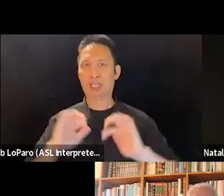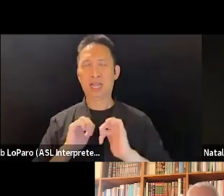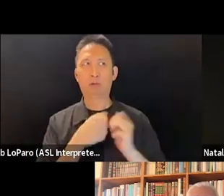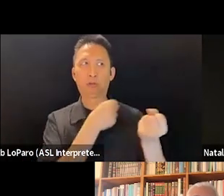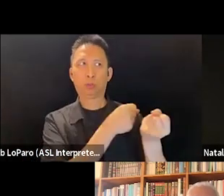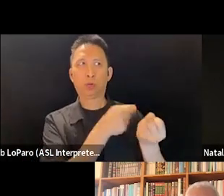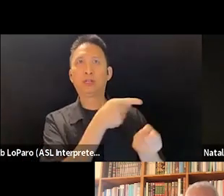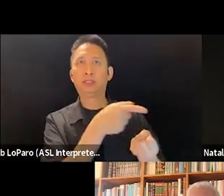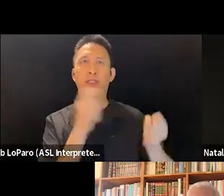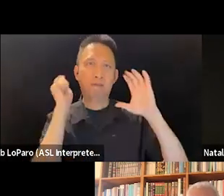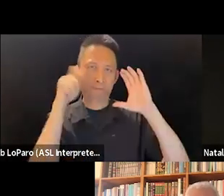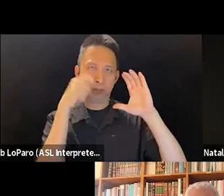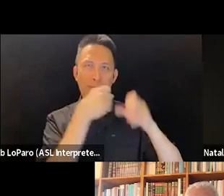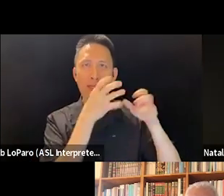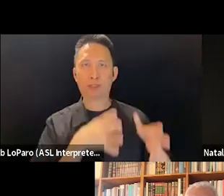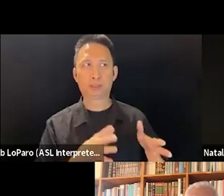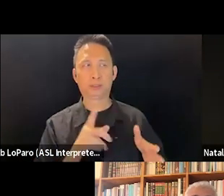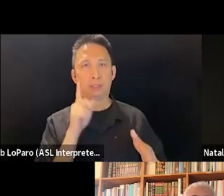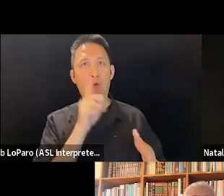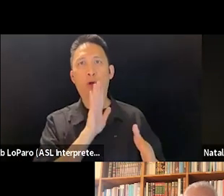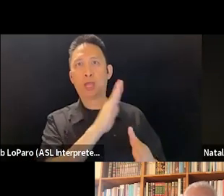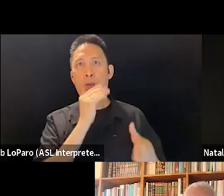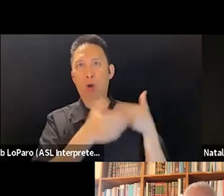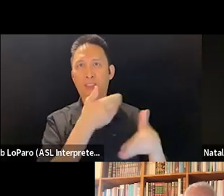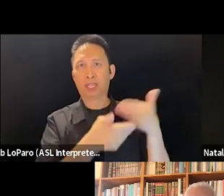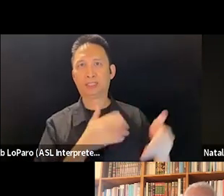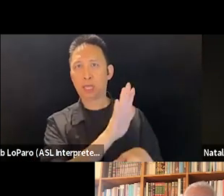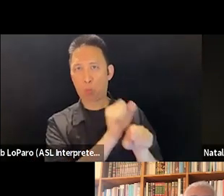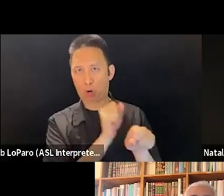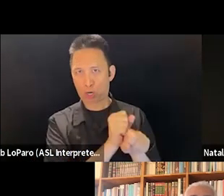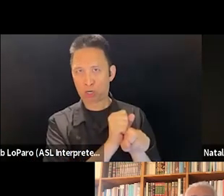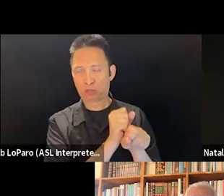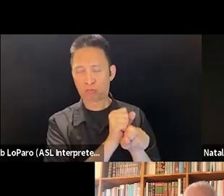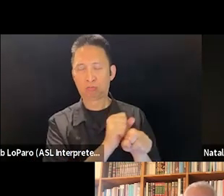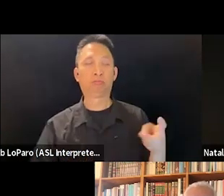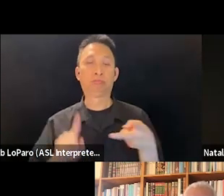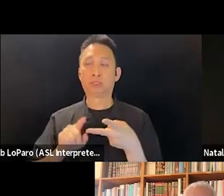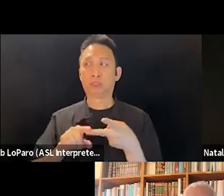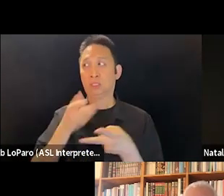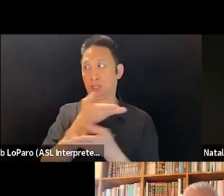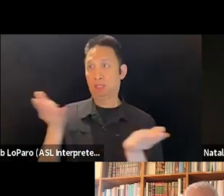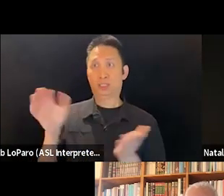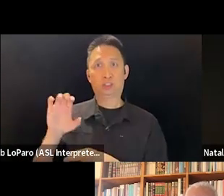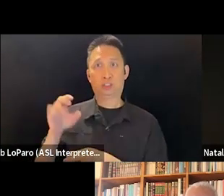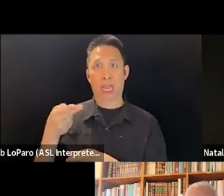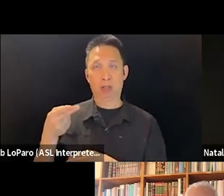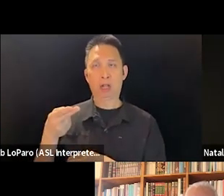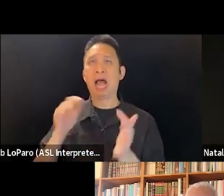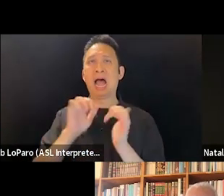to deliver their work because they deserve. And also how as a channels I need to also to feed my slots